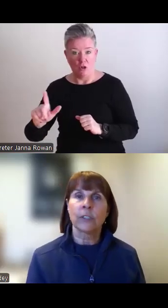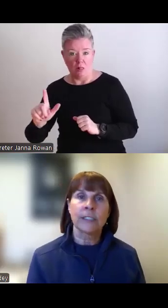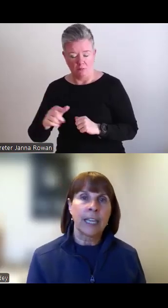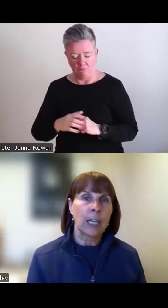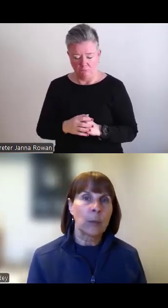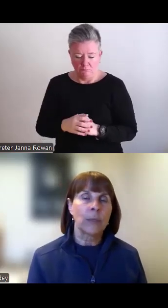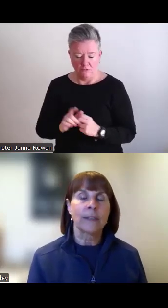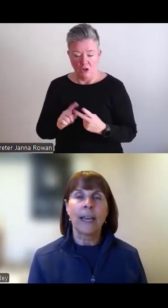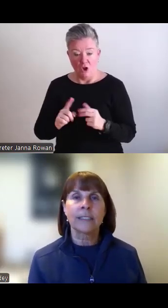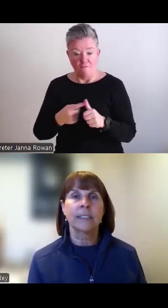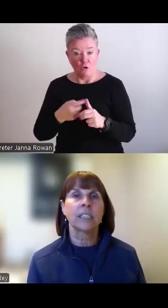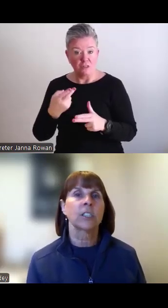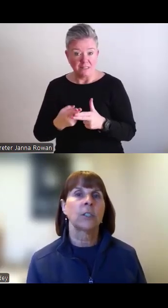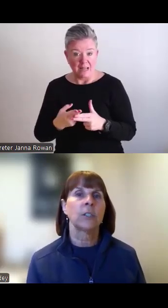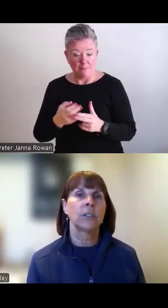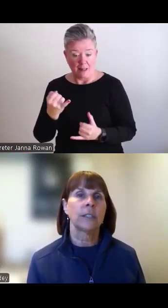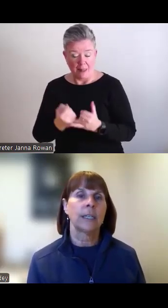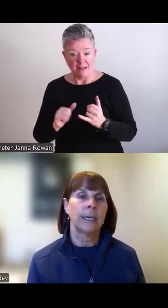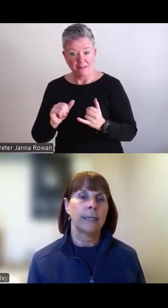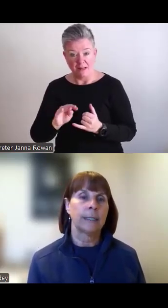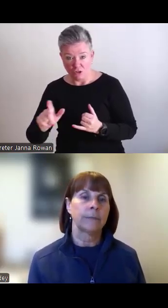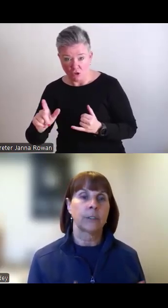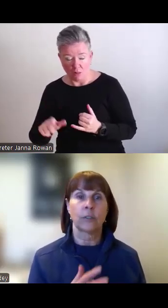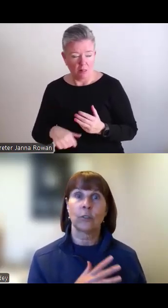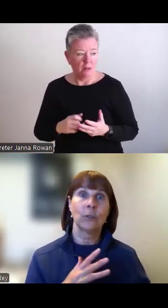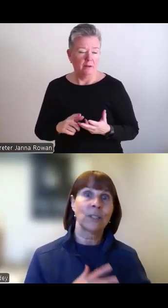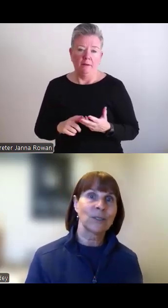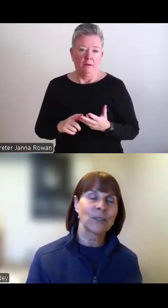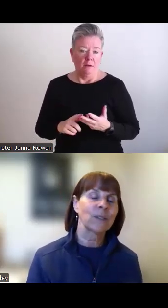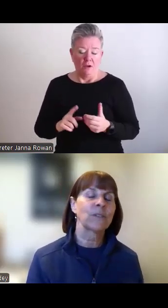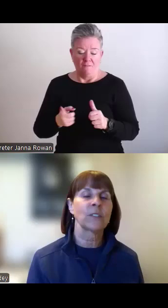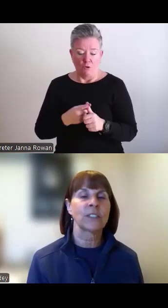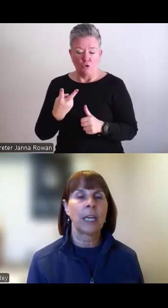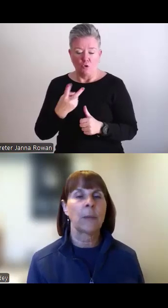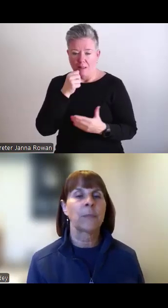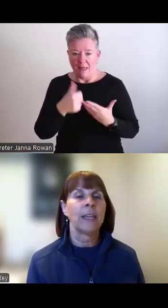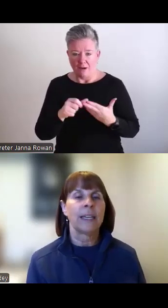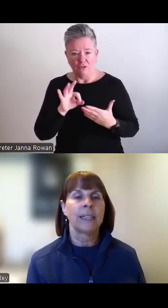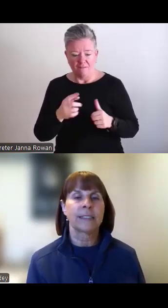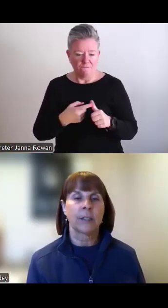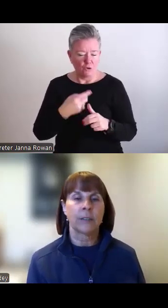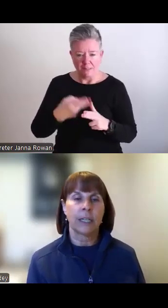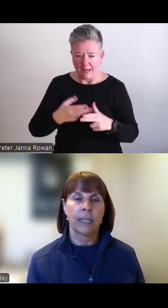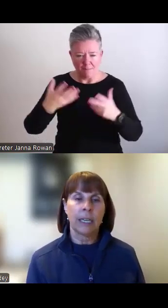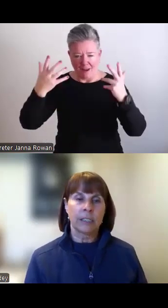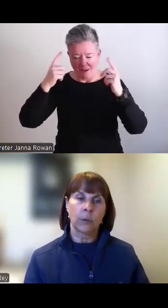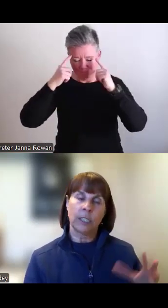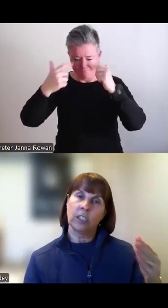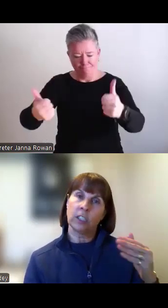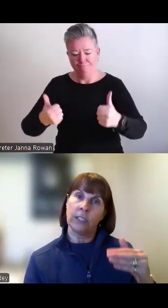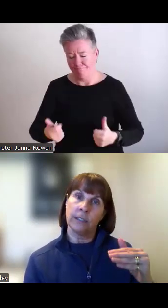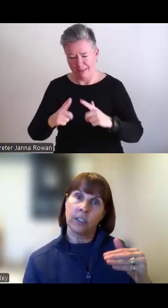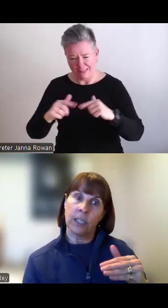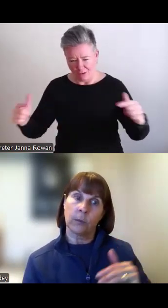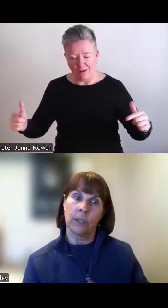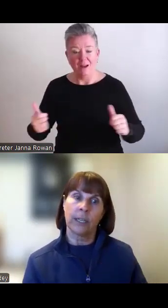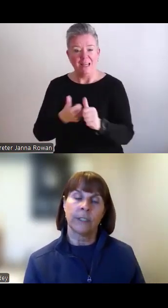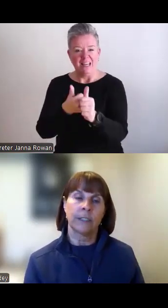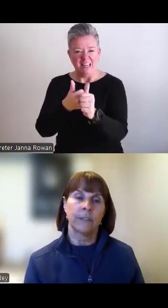their first name, last initial, first two letters of their first name, etc. So each child will have